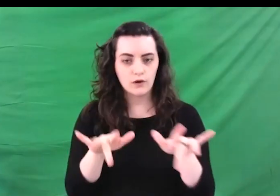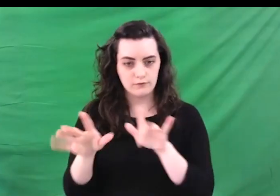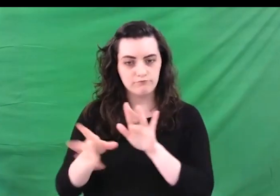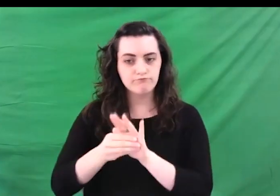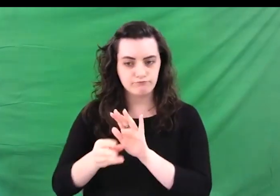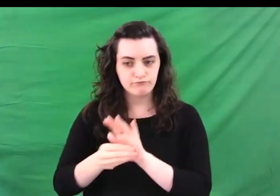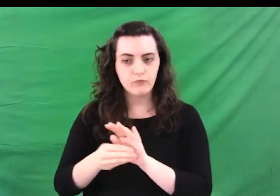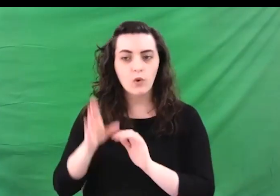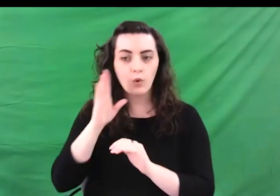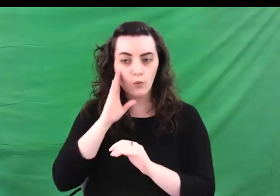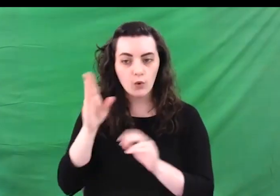for educational purposes.